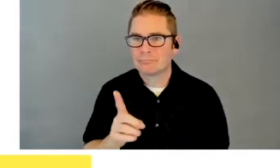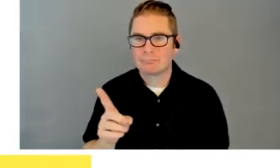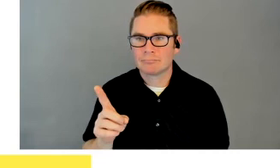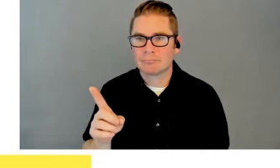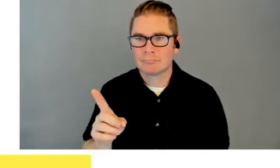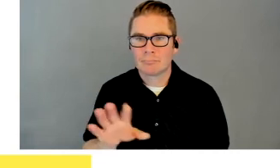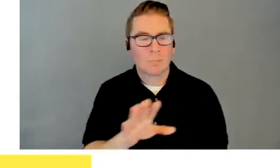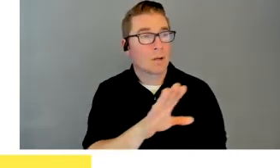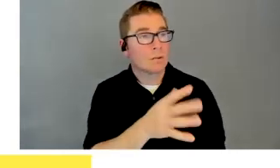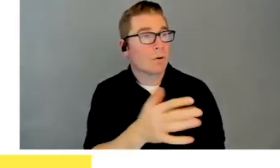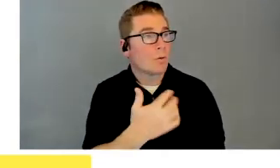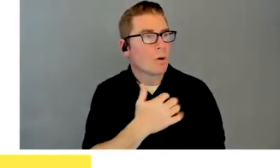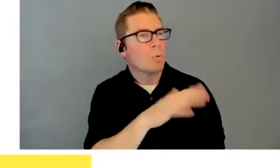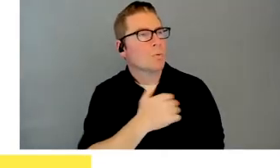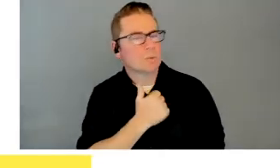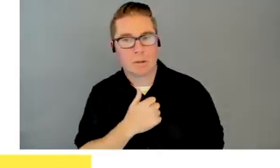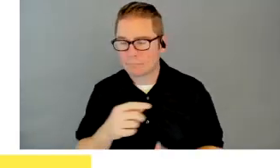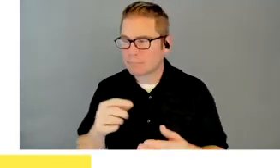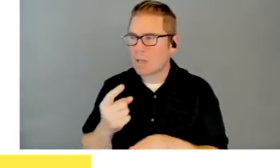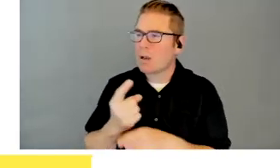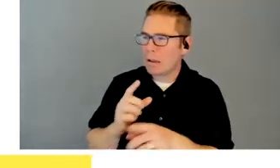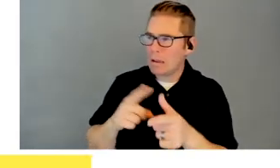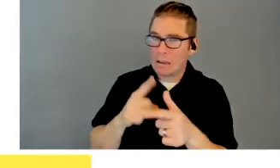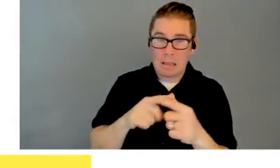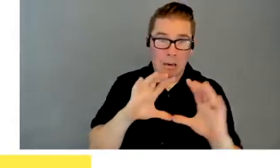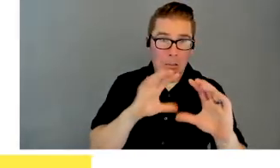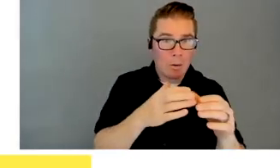And then they form natural study groups and so on and so forth. So that's all